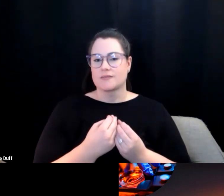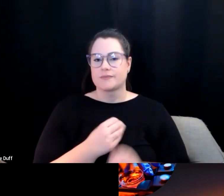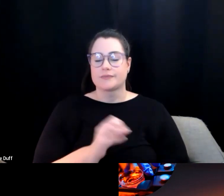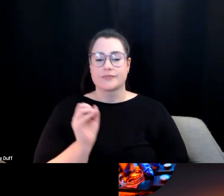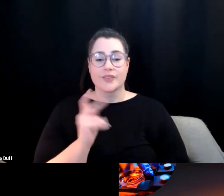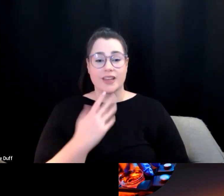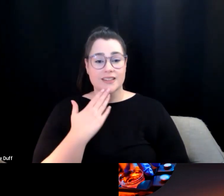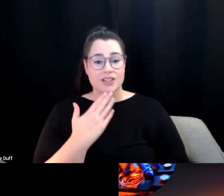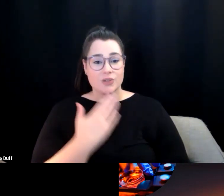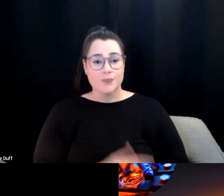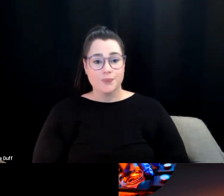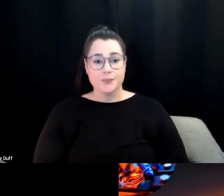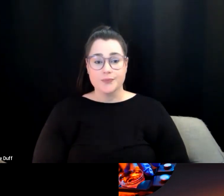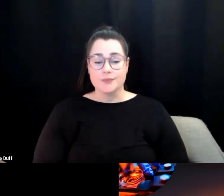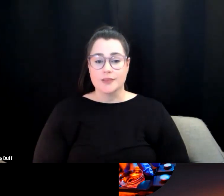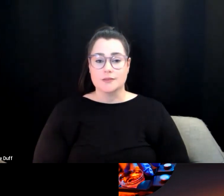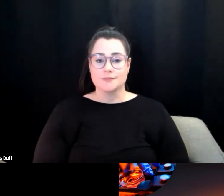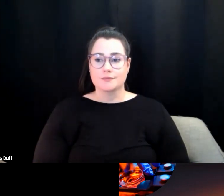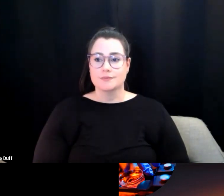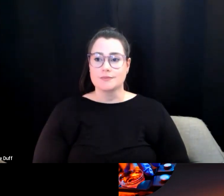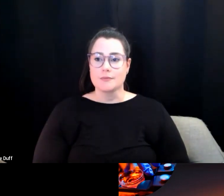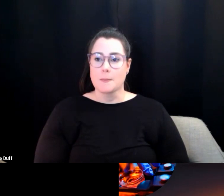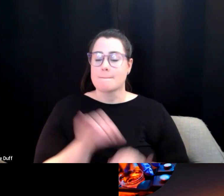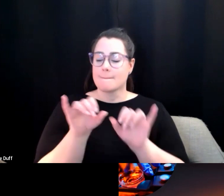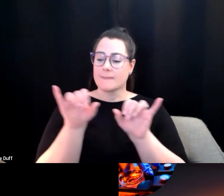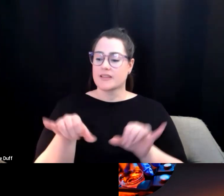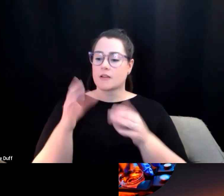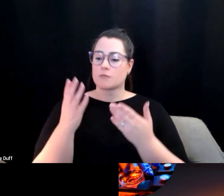Let's see, since the proposal should be initiated and prepared by the PI